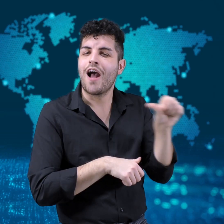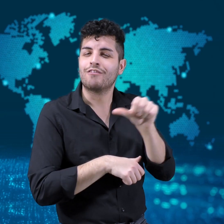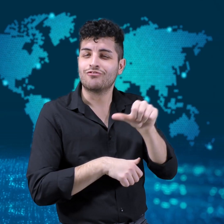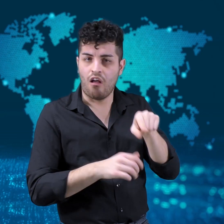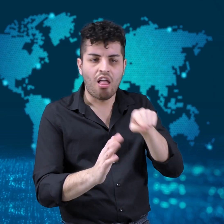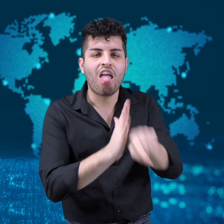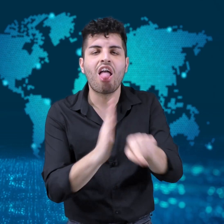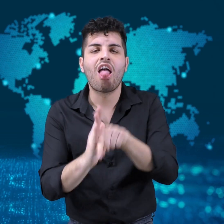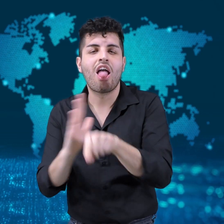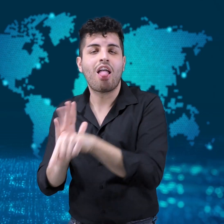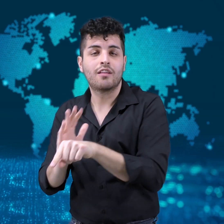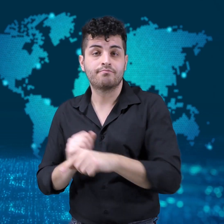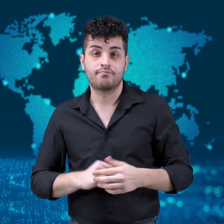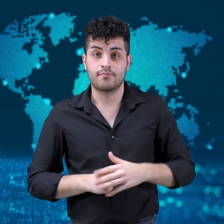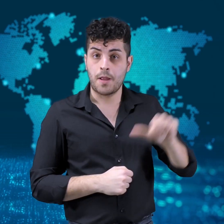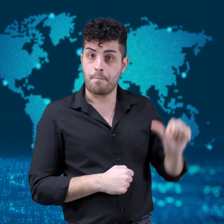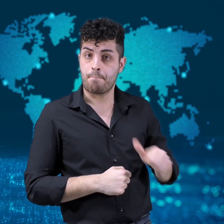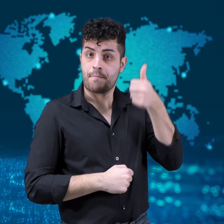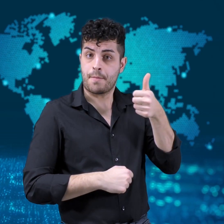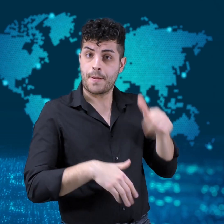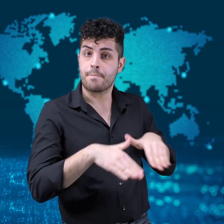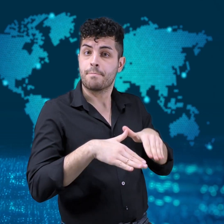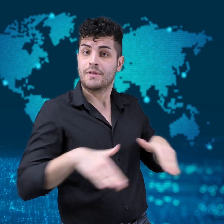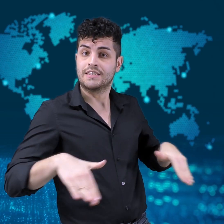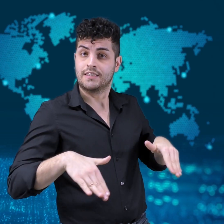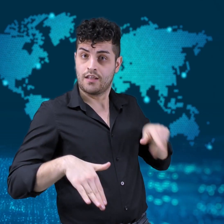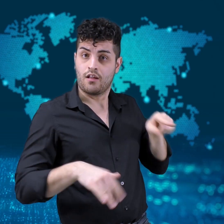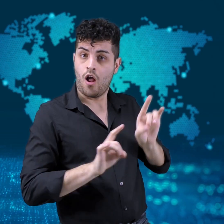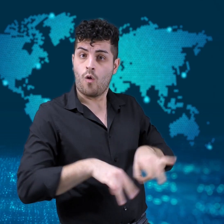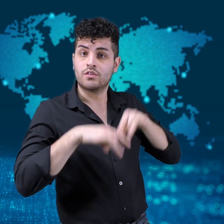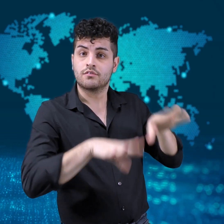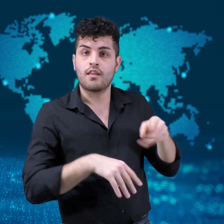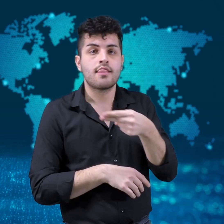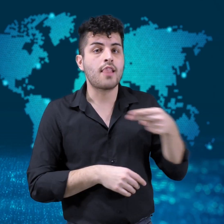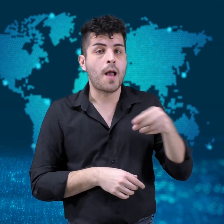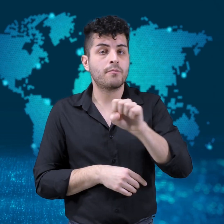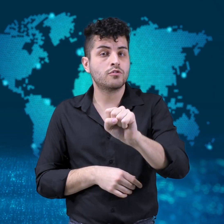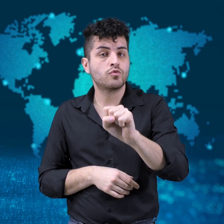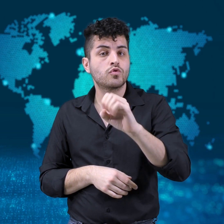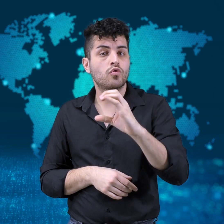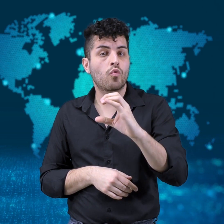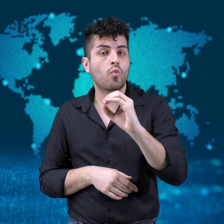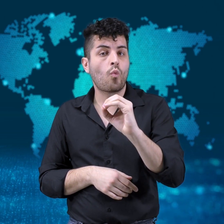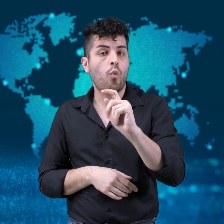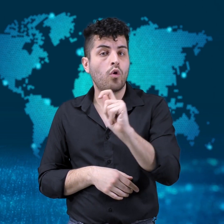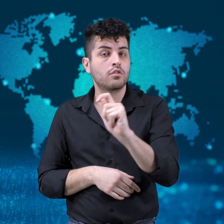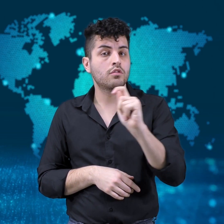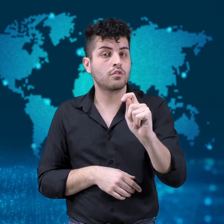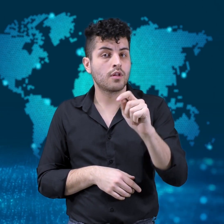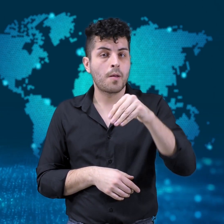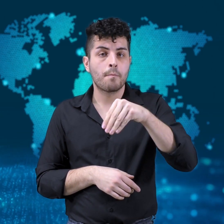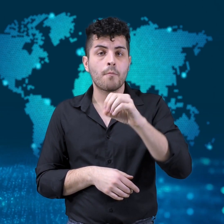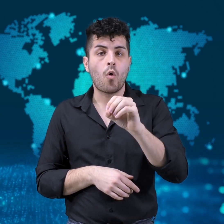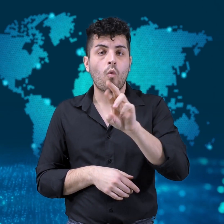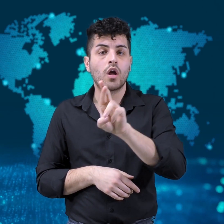Australia’s Prime Minister, Scott Morrison sent a letter